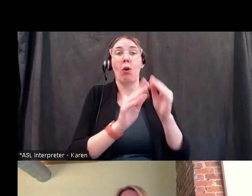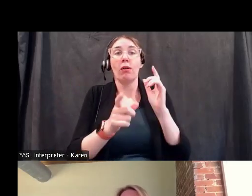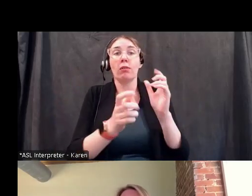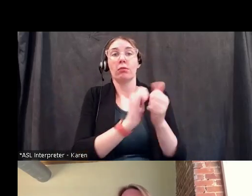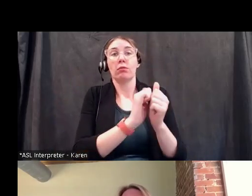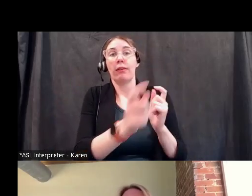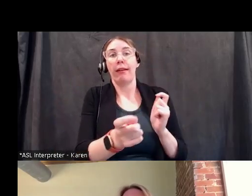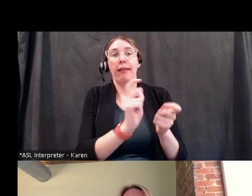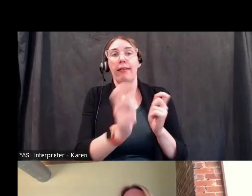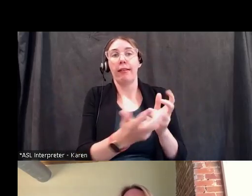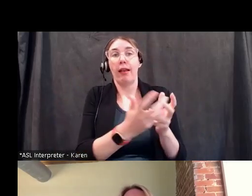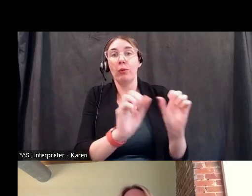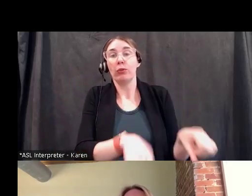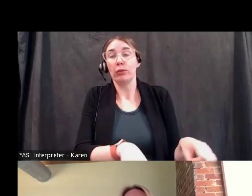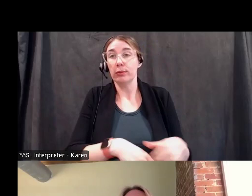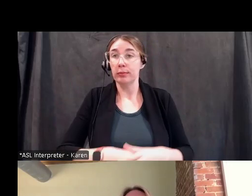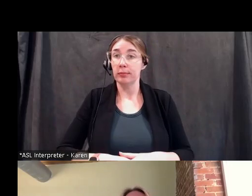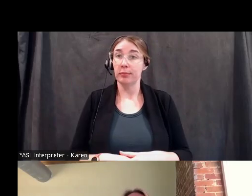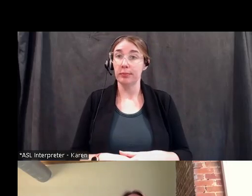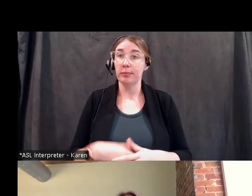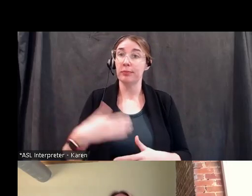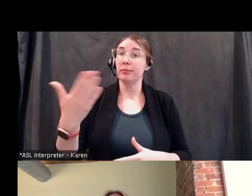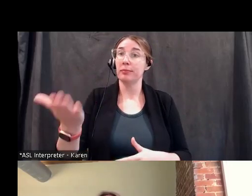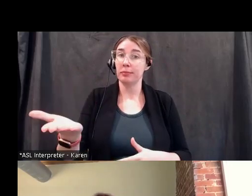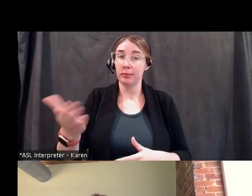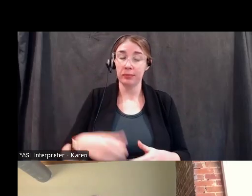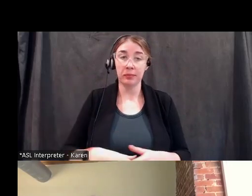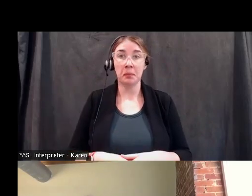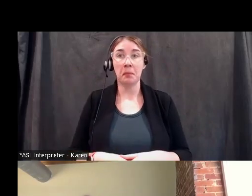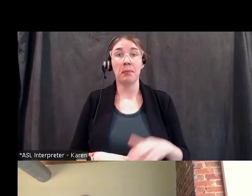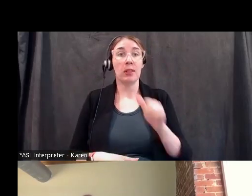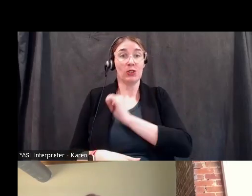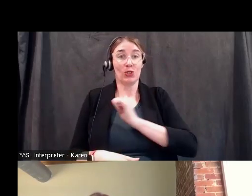So disability in Georgia. We are a huge state.